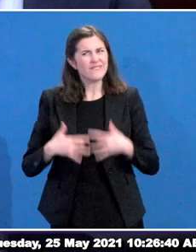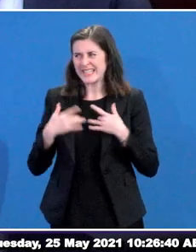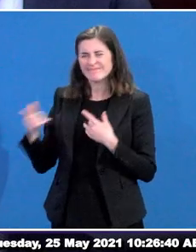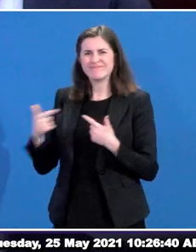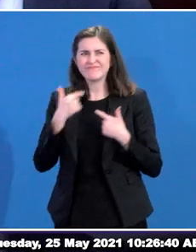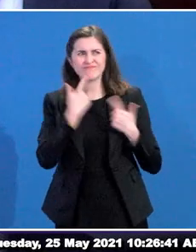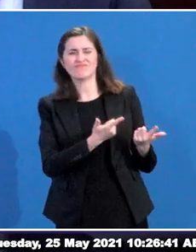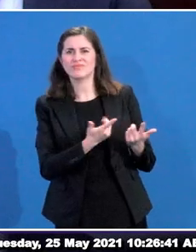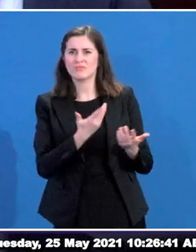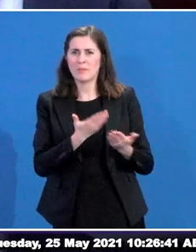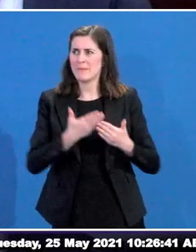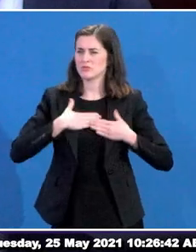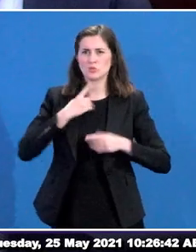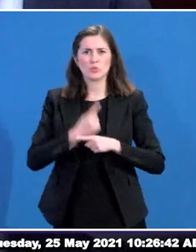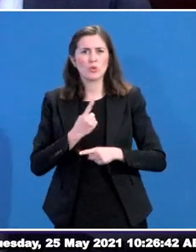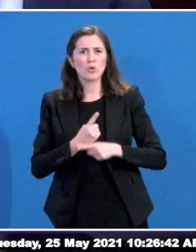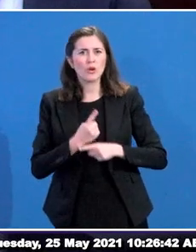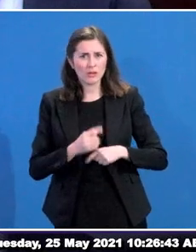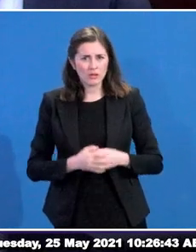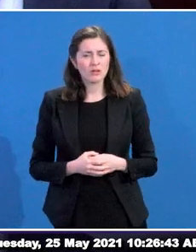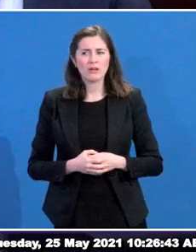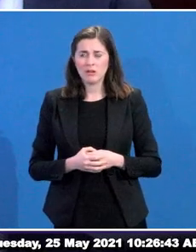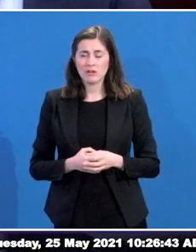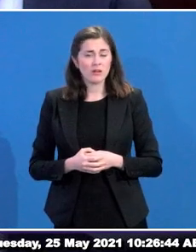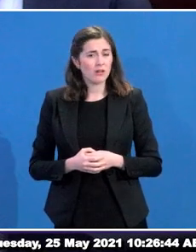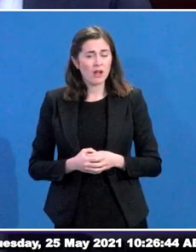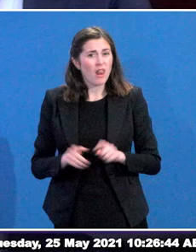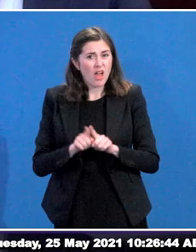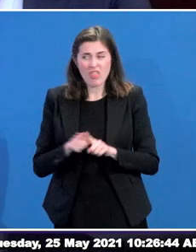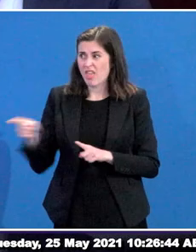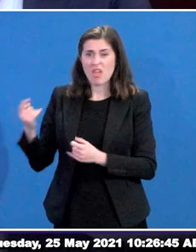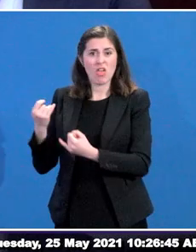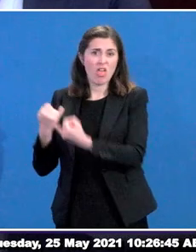And, you know, I'd been criticized so heavily for being